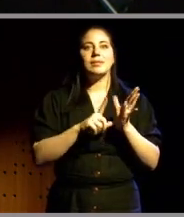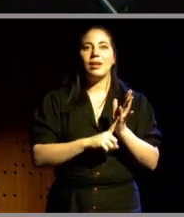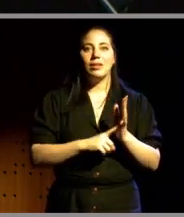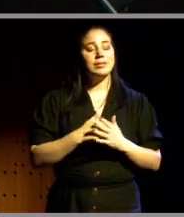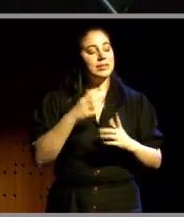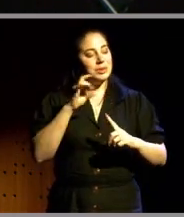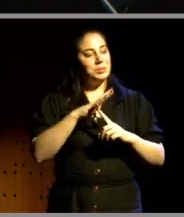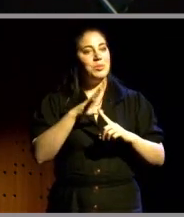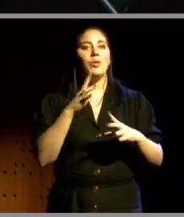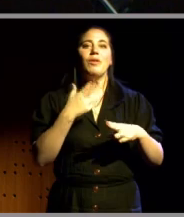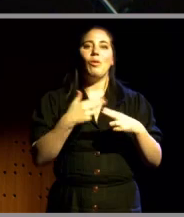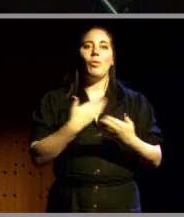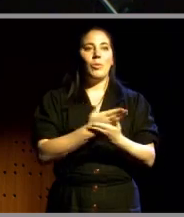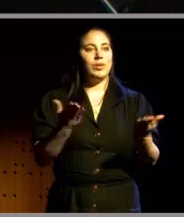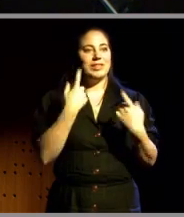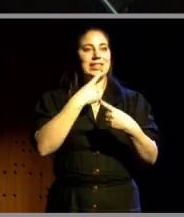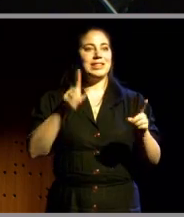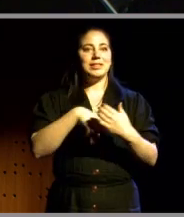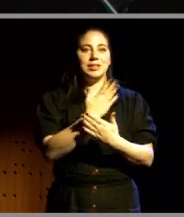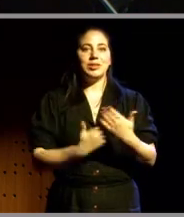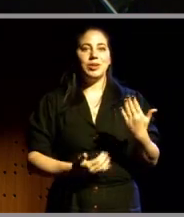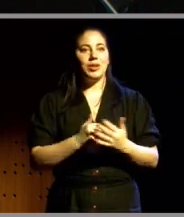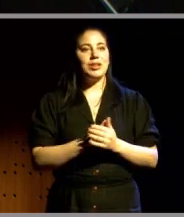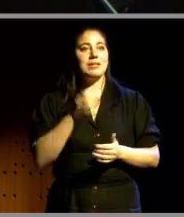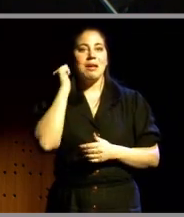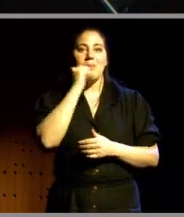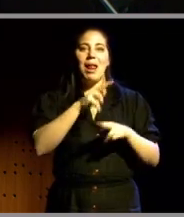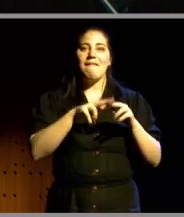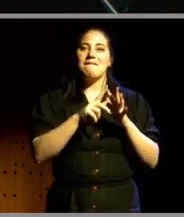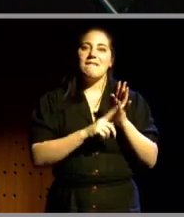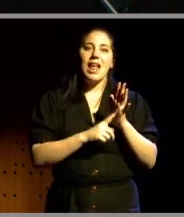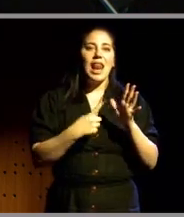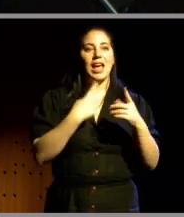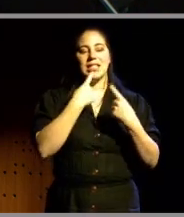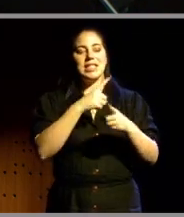Black fellow composers telling our stories through composition